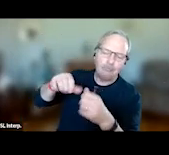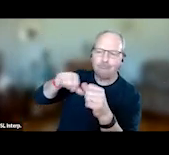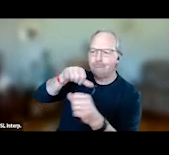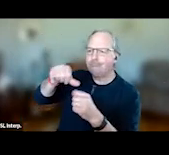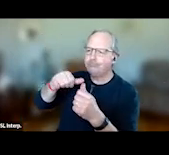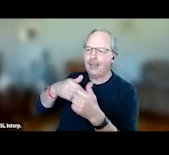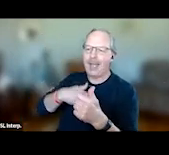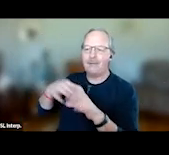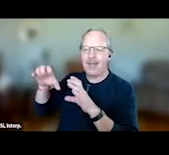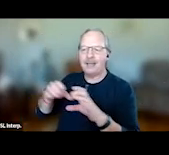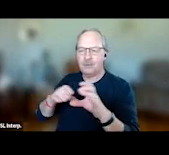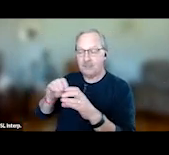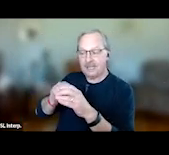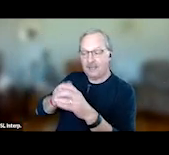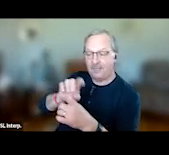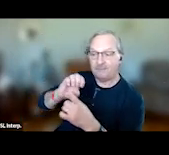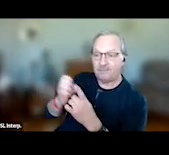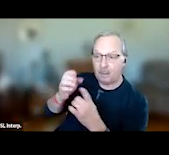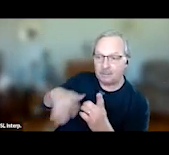on milieu and praise good behavior.